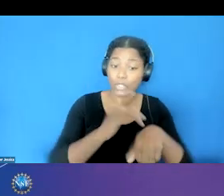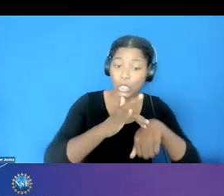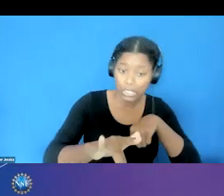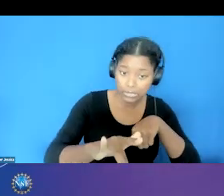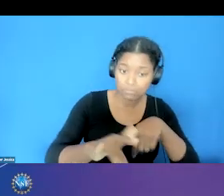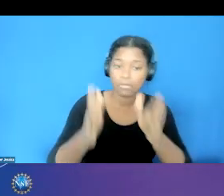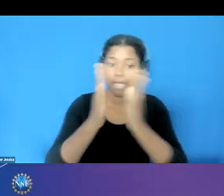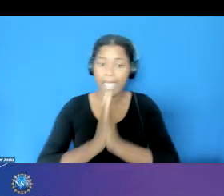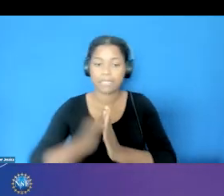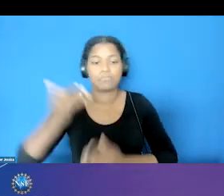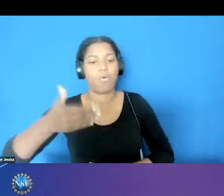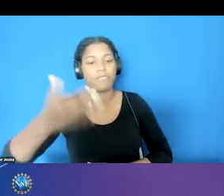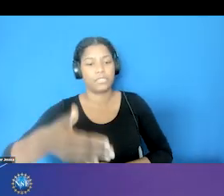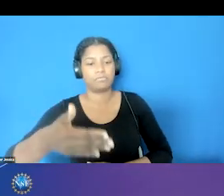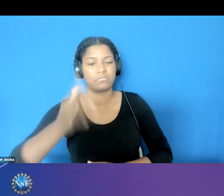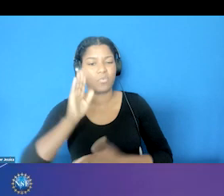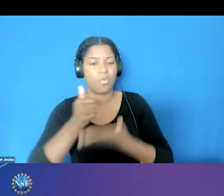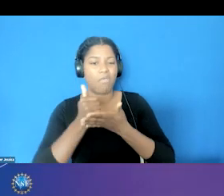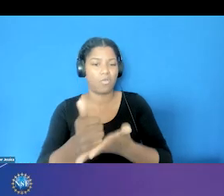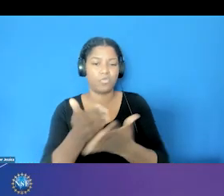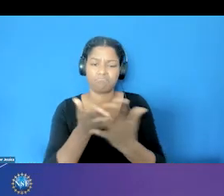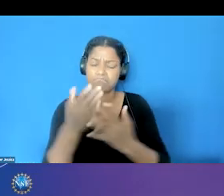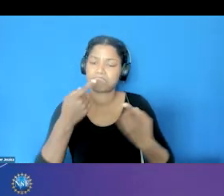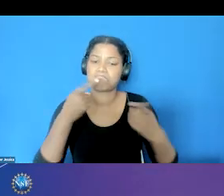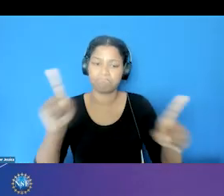which has always been proven to aid in the successful administration of awards.